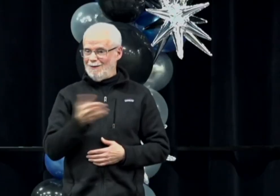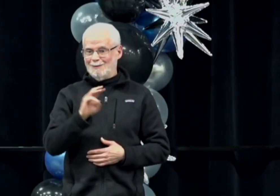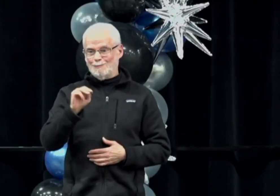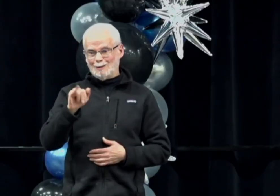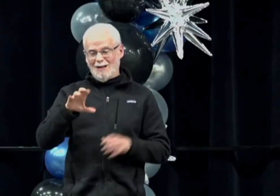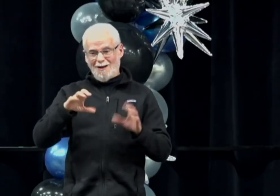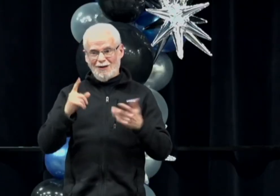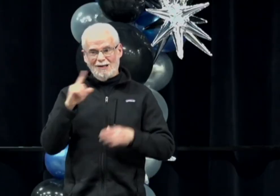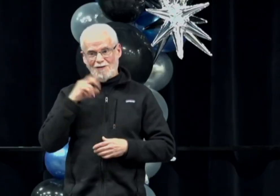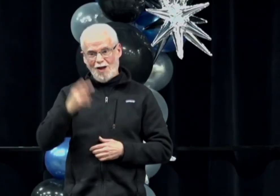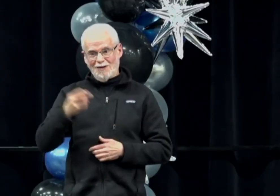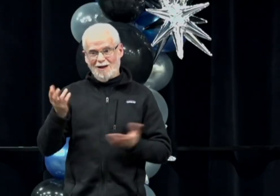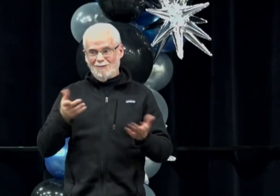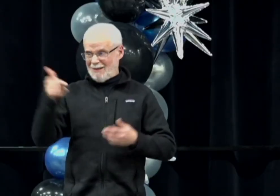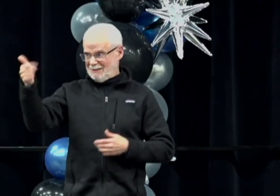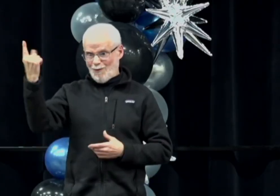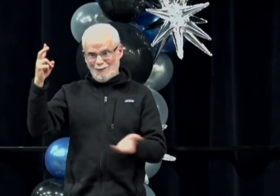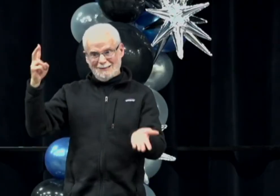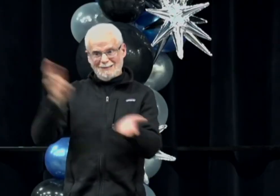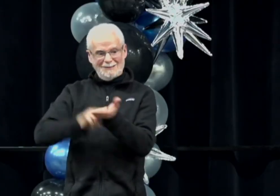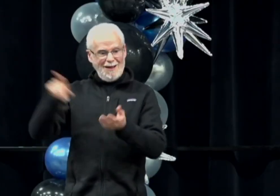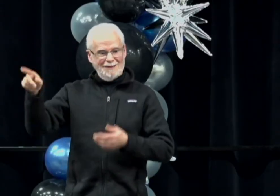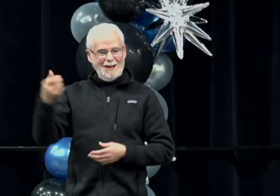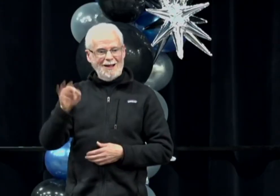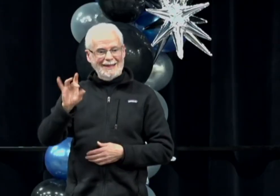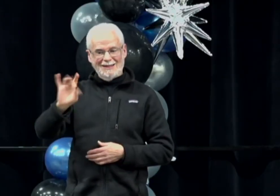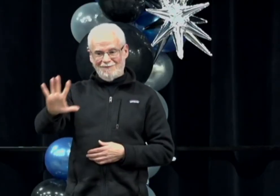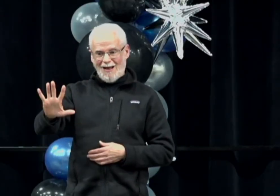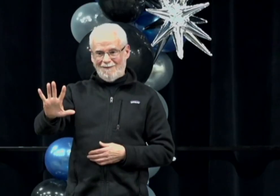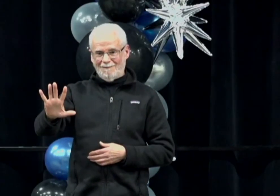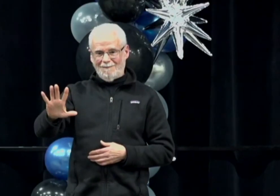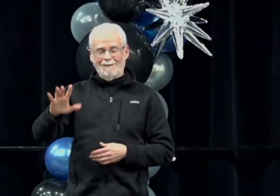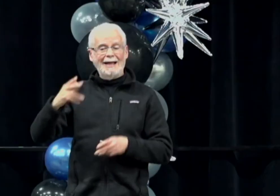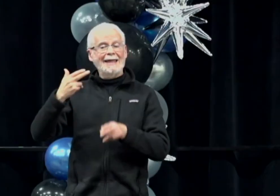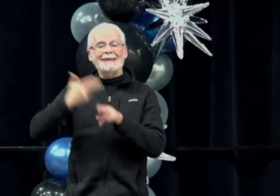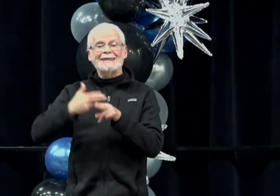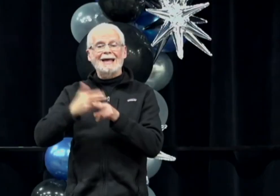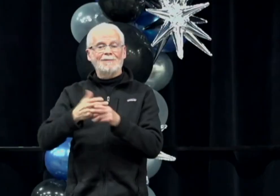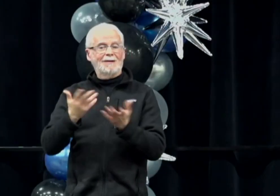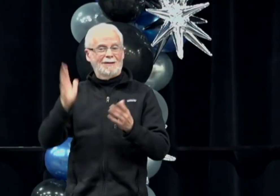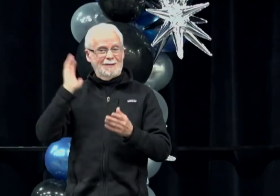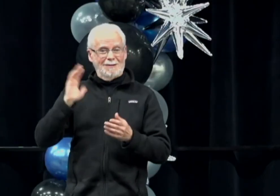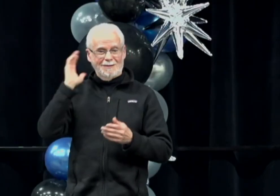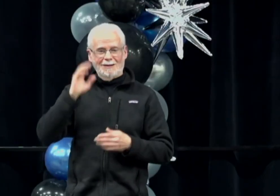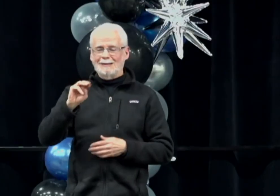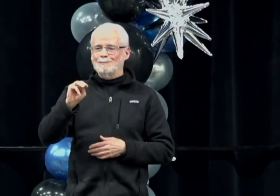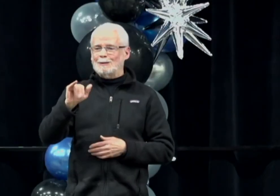For your information, Governor Perpich was the one who signed into law our Minnesota Commission